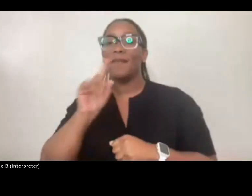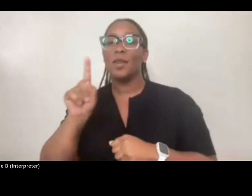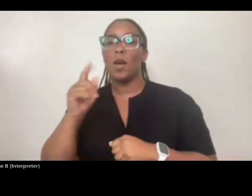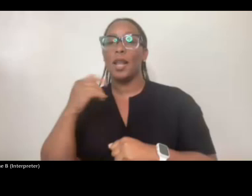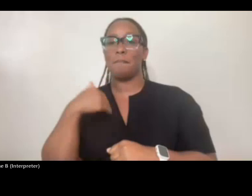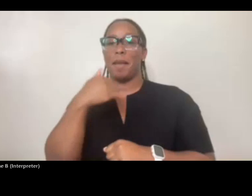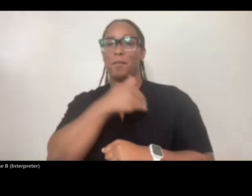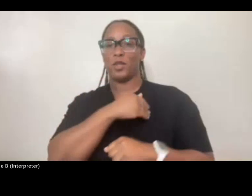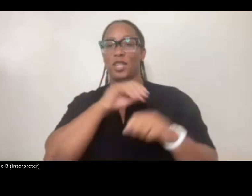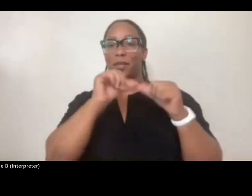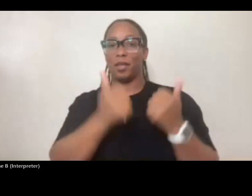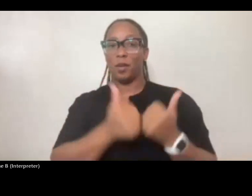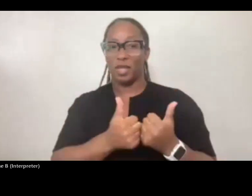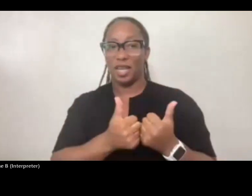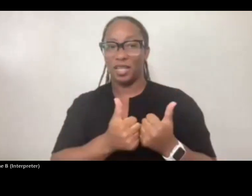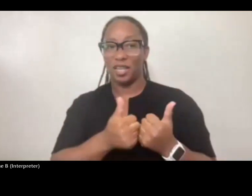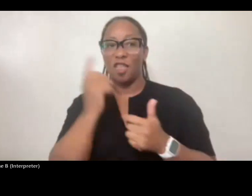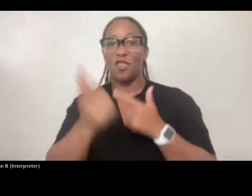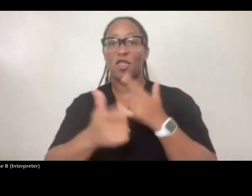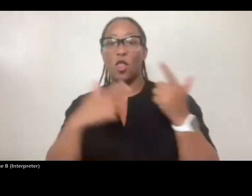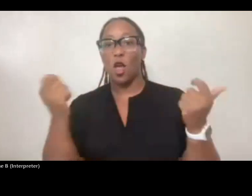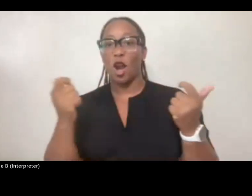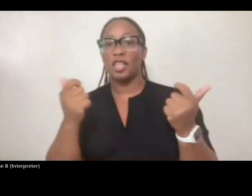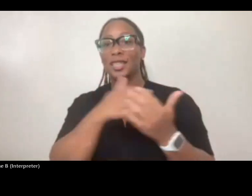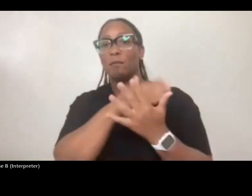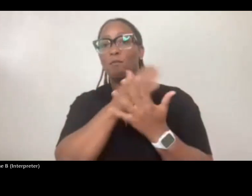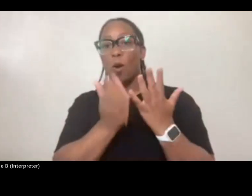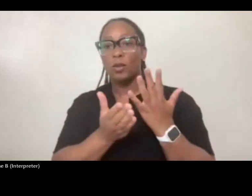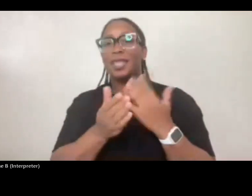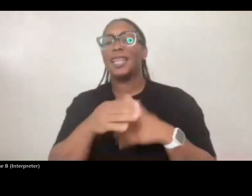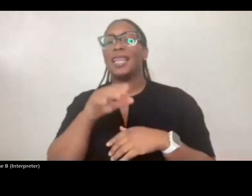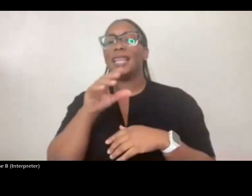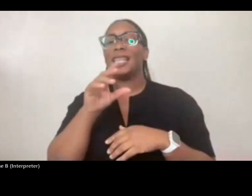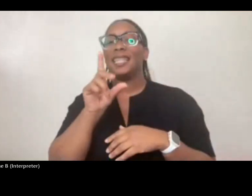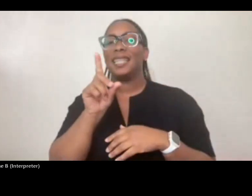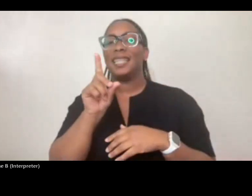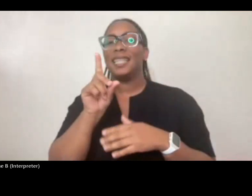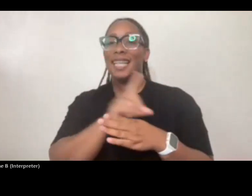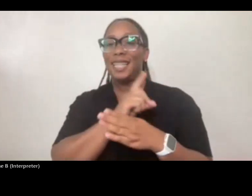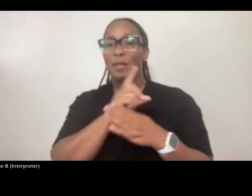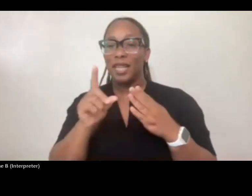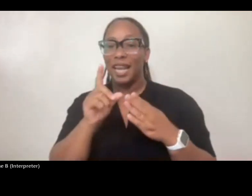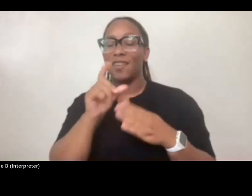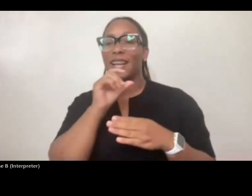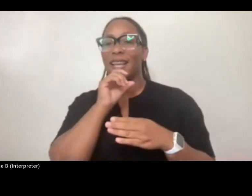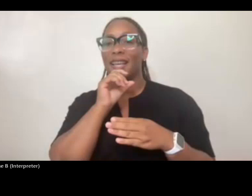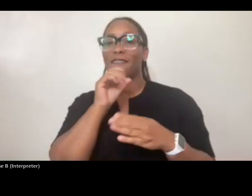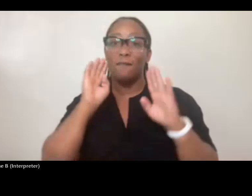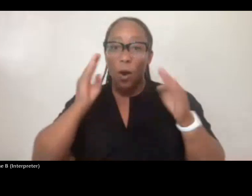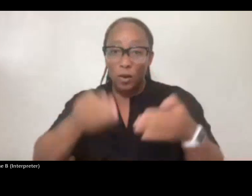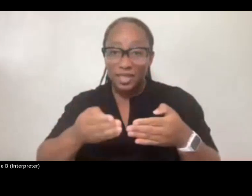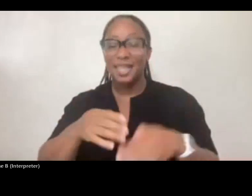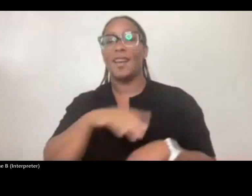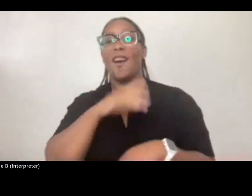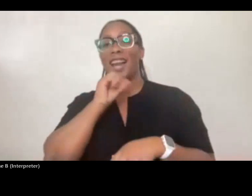association, the largest multidisciplinary membership association focused on aging. And we're a professional.